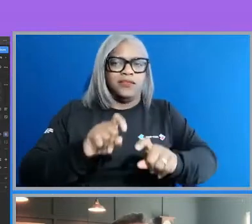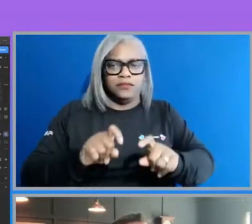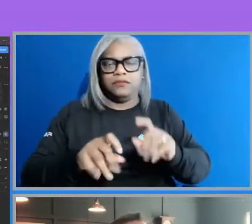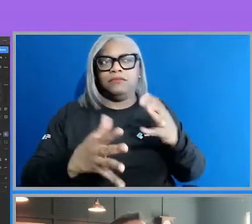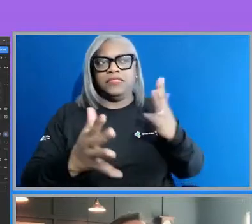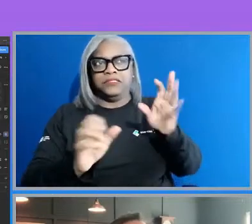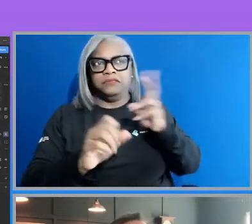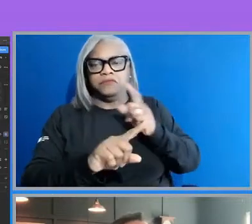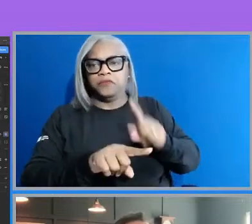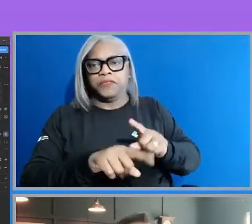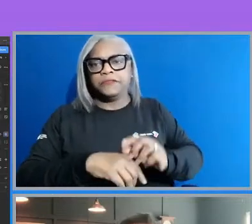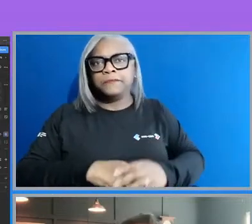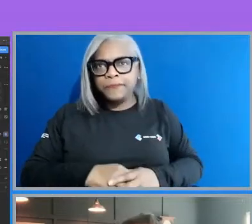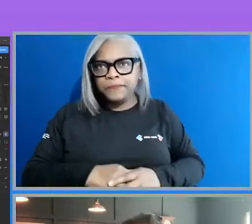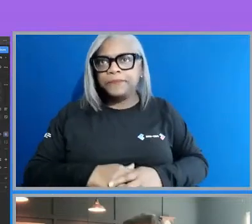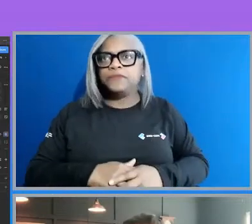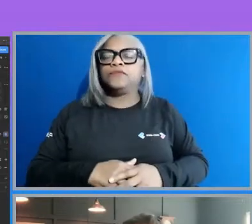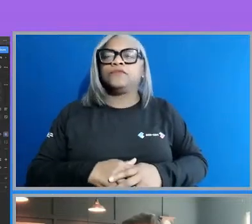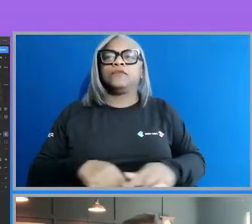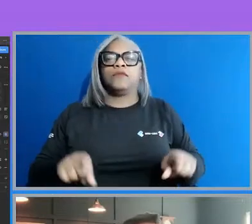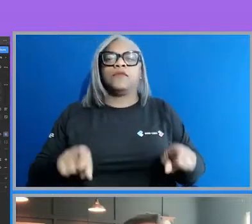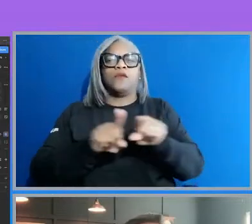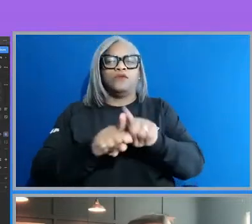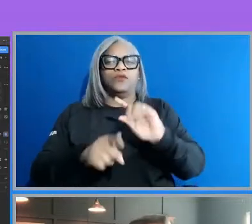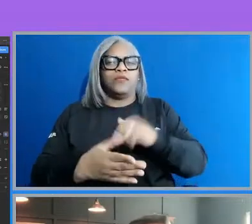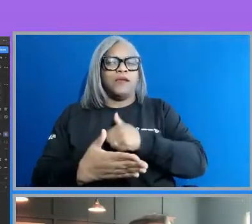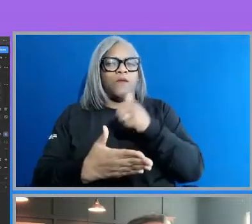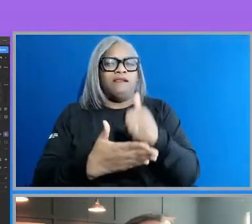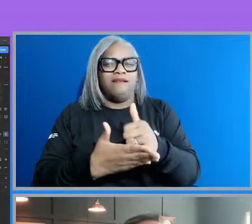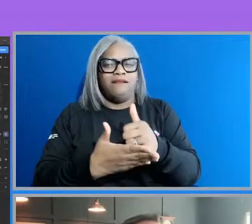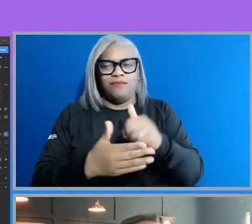communicate to you? That really kind of drives this point home